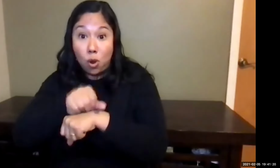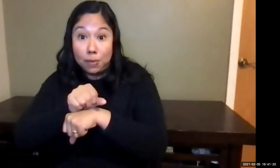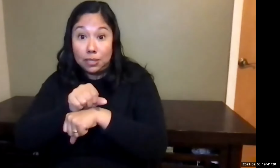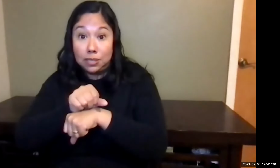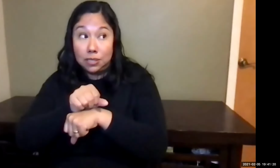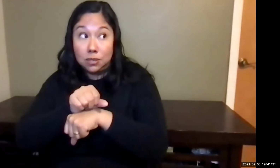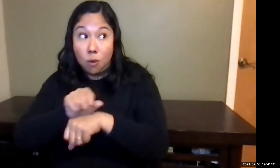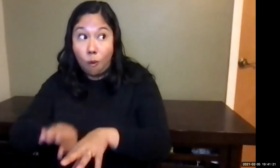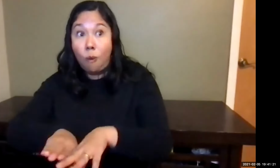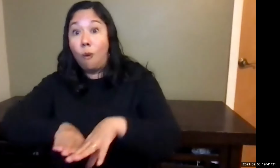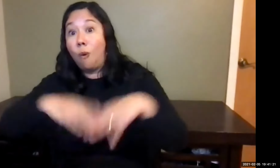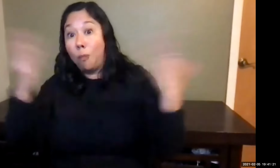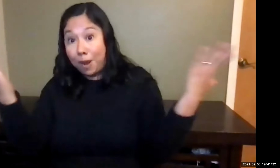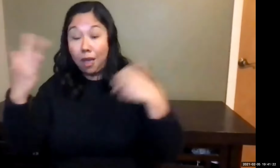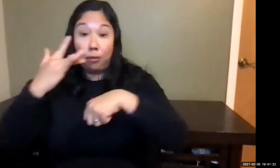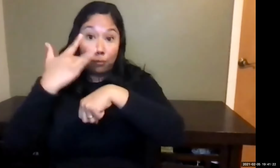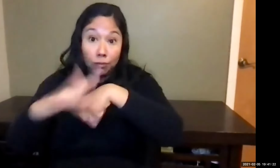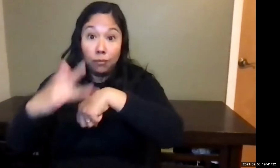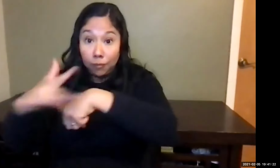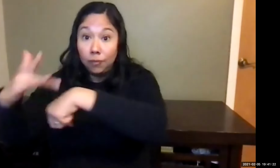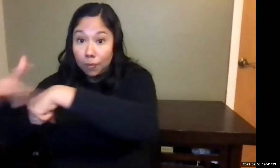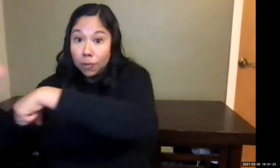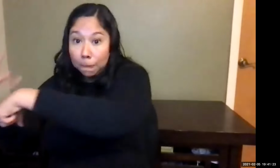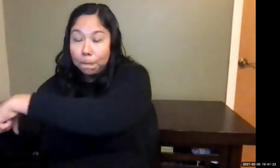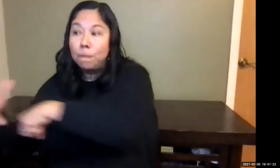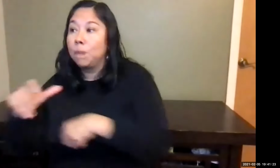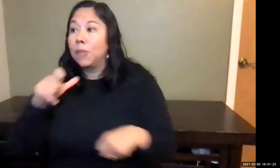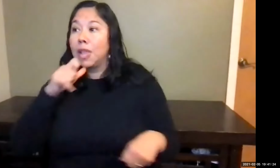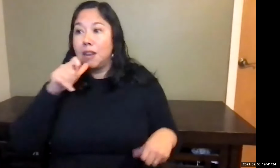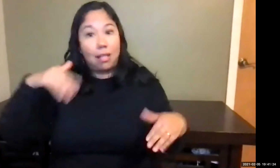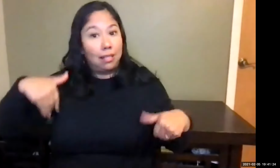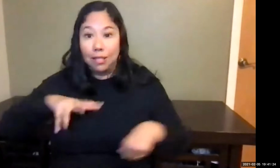open up, you know, where there are appointments that are not being scheduled or taken advantage